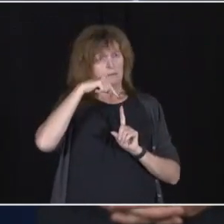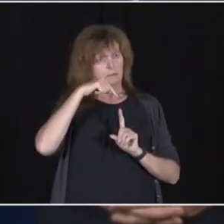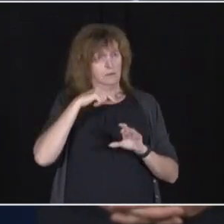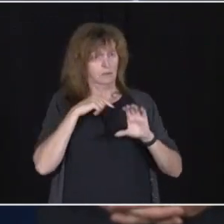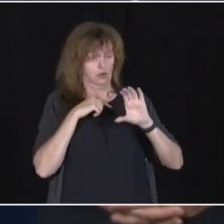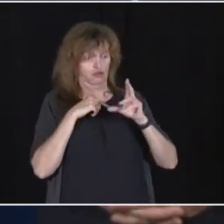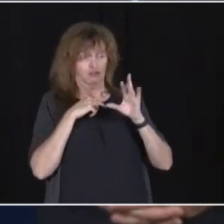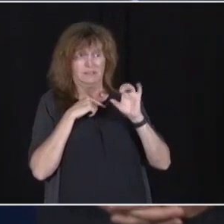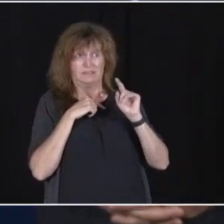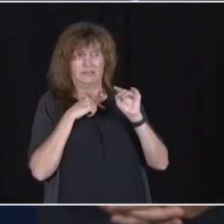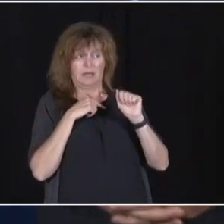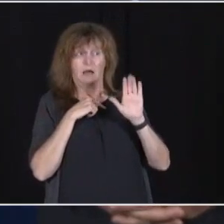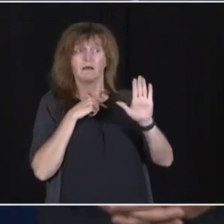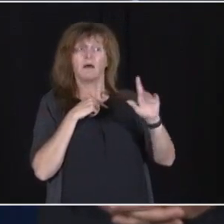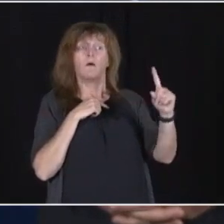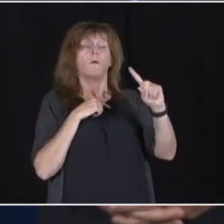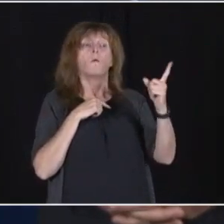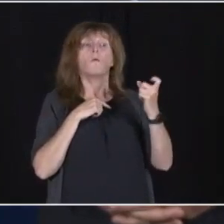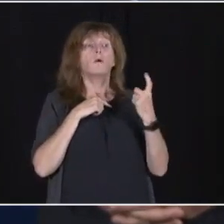But let's go back to Christina's